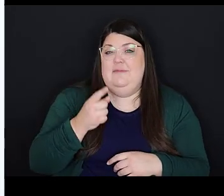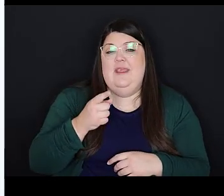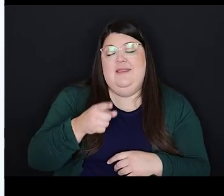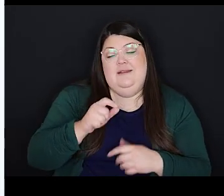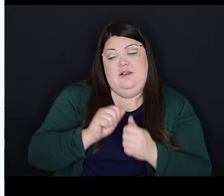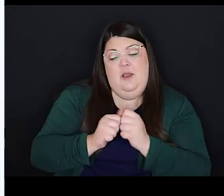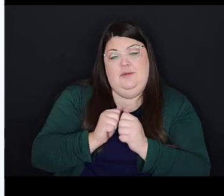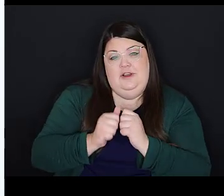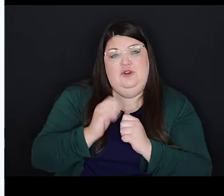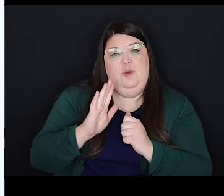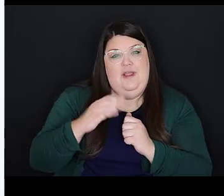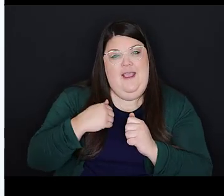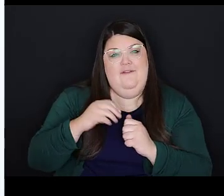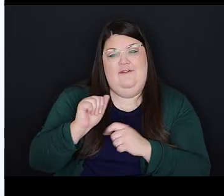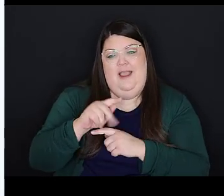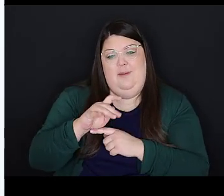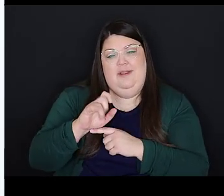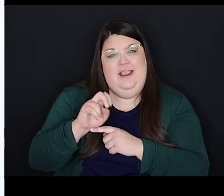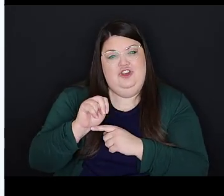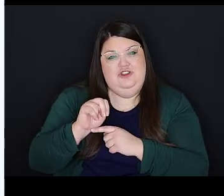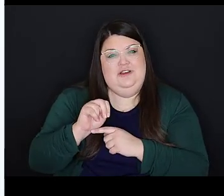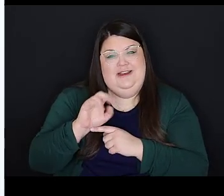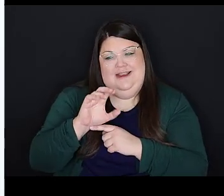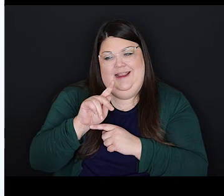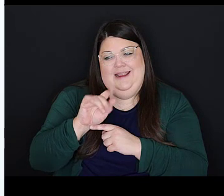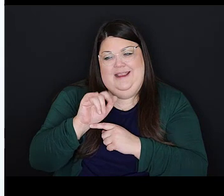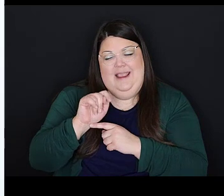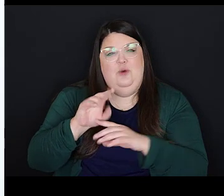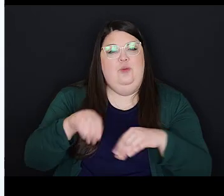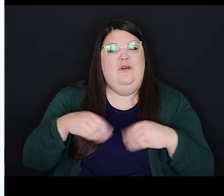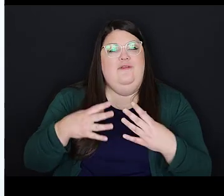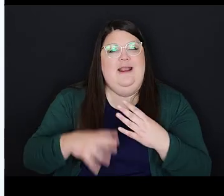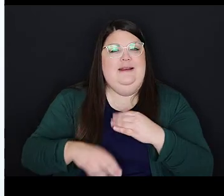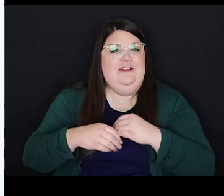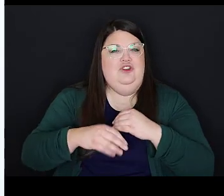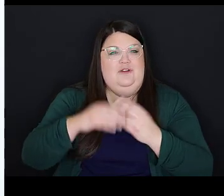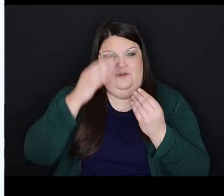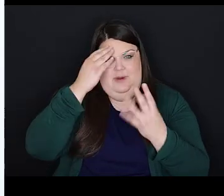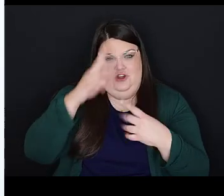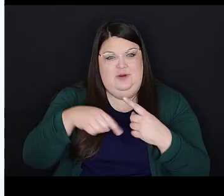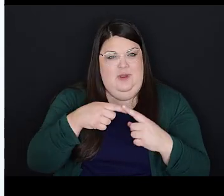contain an application kit that will provide additional information about the program.